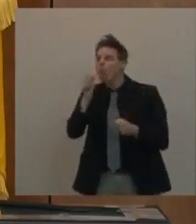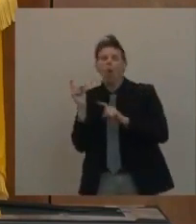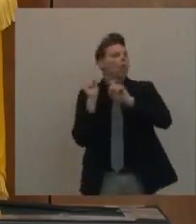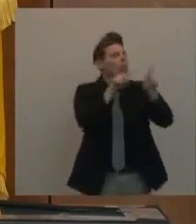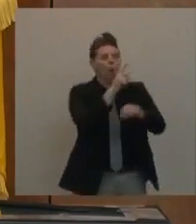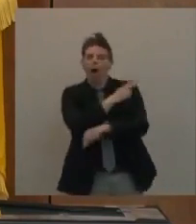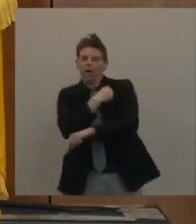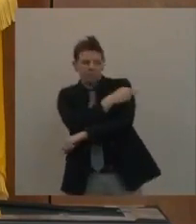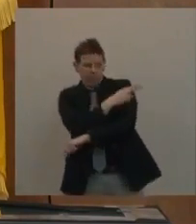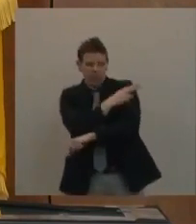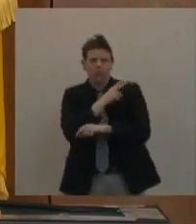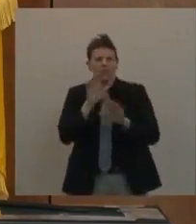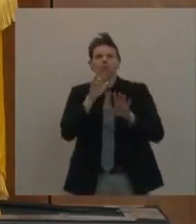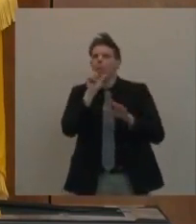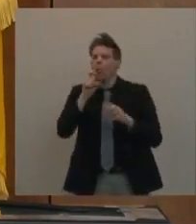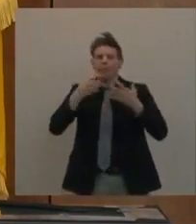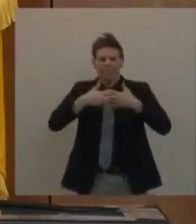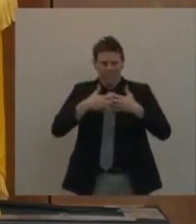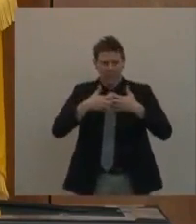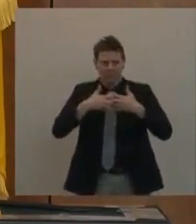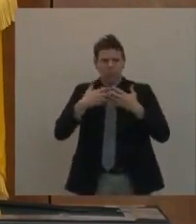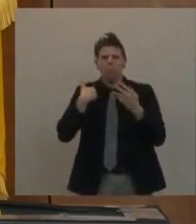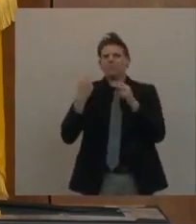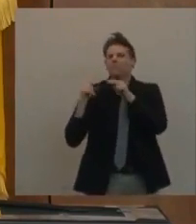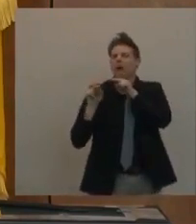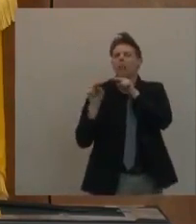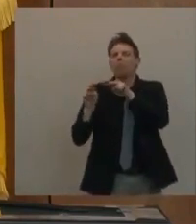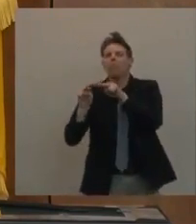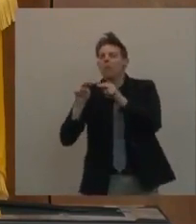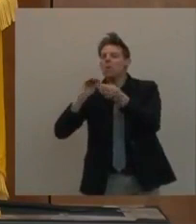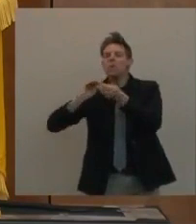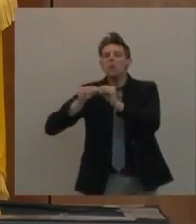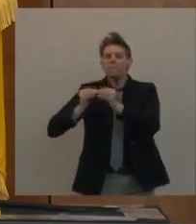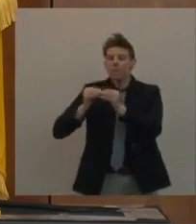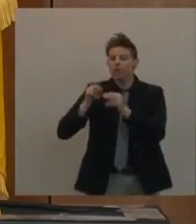TO NOT HAVE PEOPLE GET COVID-19 AND NEED HOSPITALIZATION OR CRITICAL CARE OR VENTILATORS.